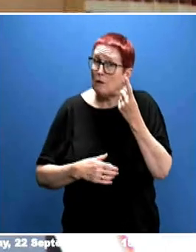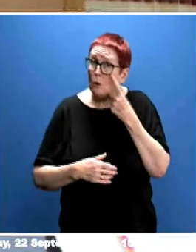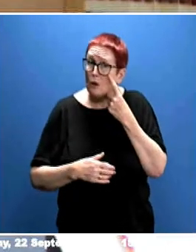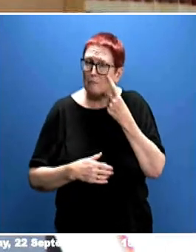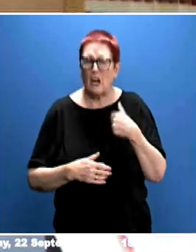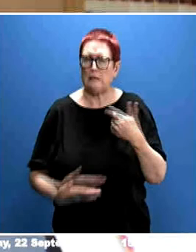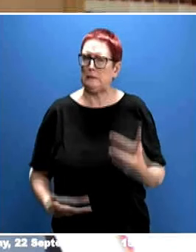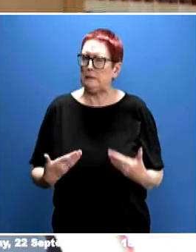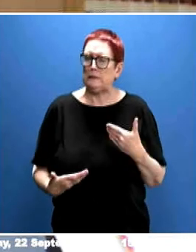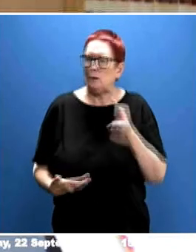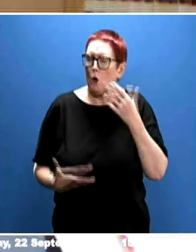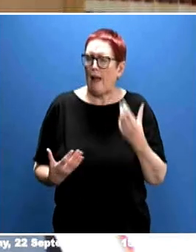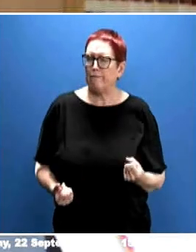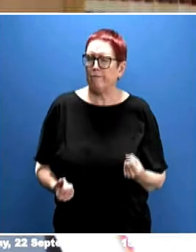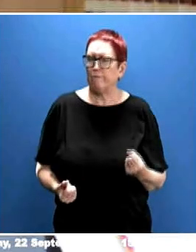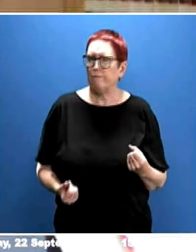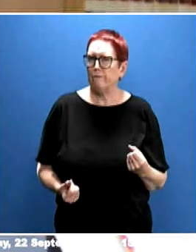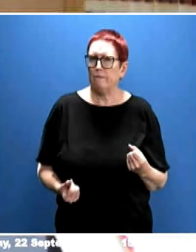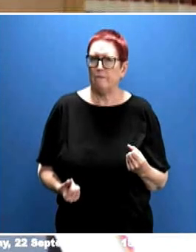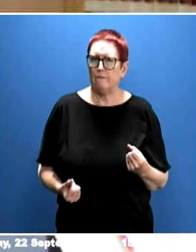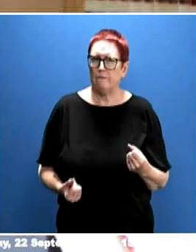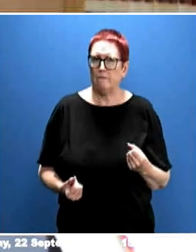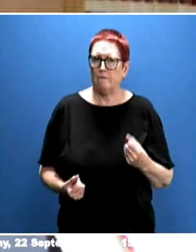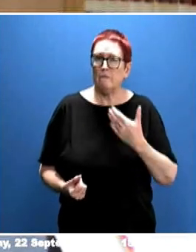Okay, so if you could determine whether you do or if you don't,